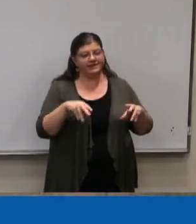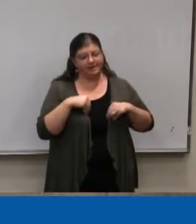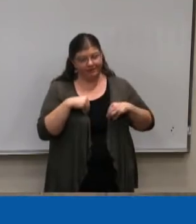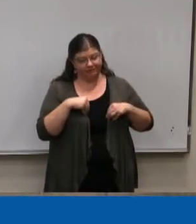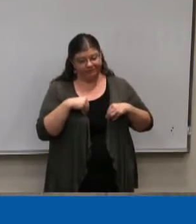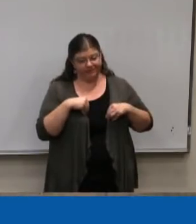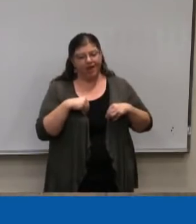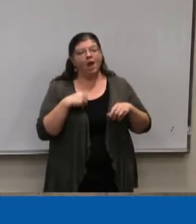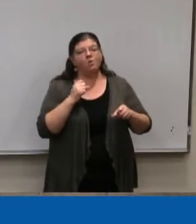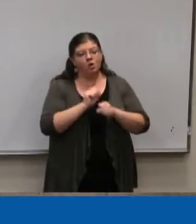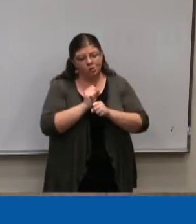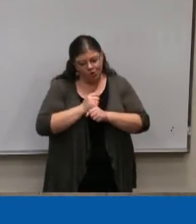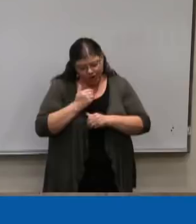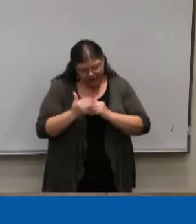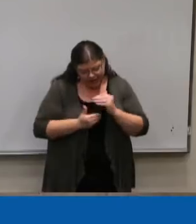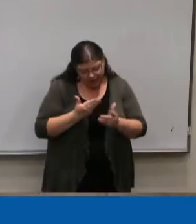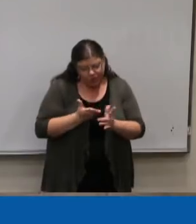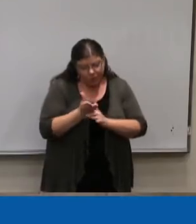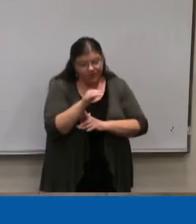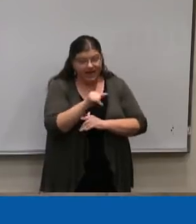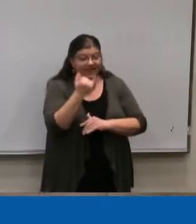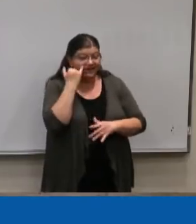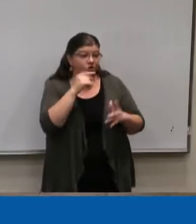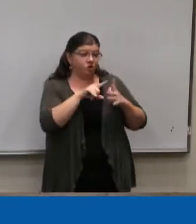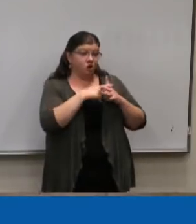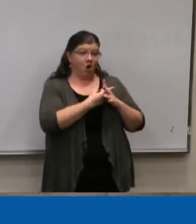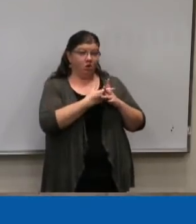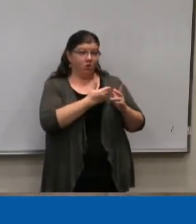and I think if you started with the members of cabinet